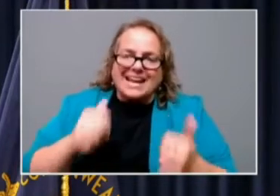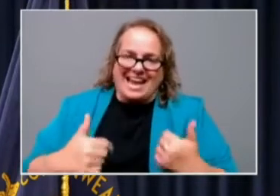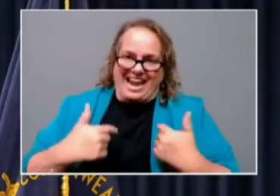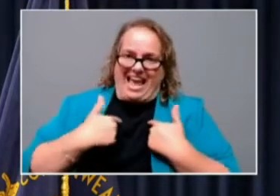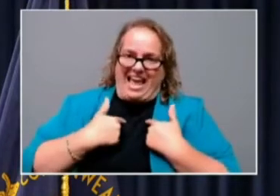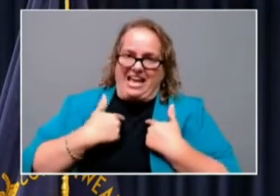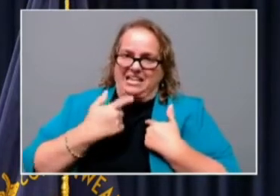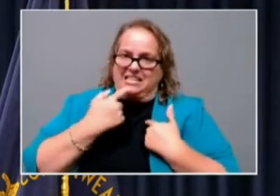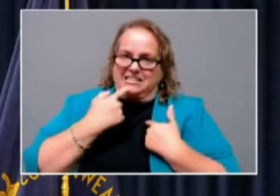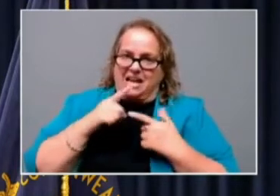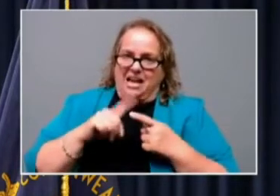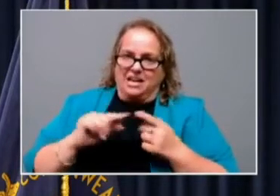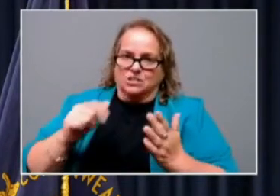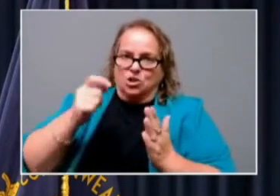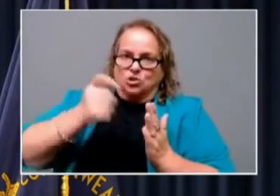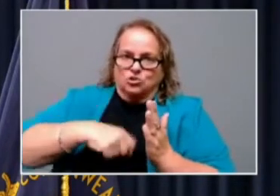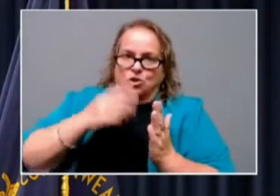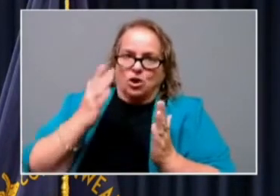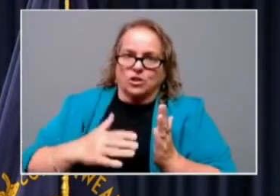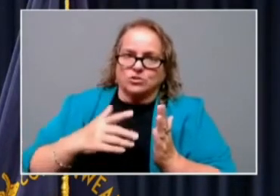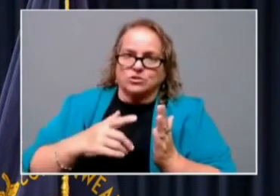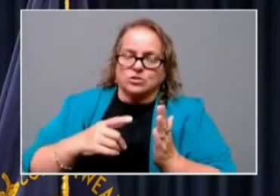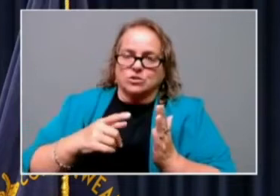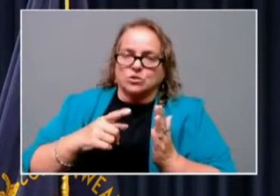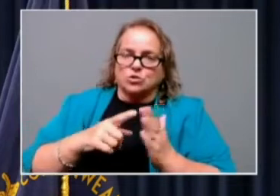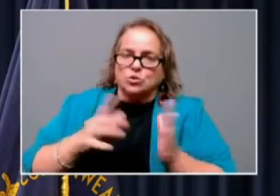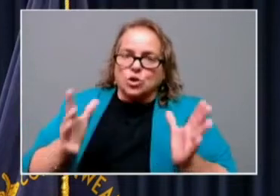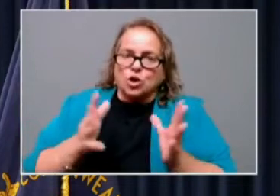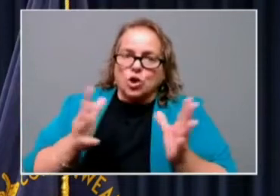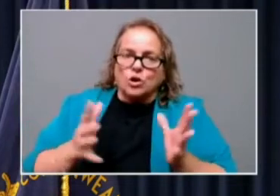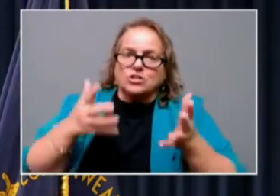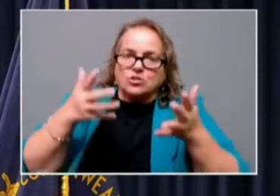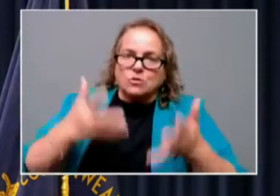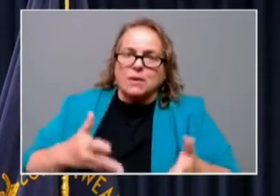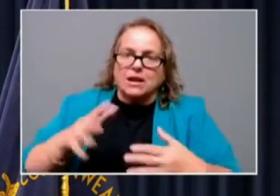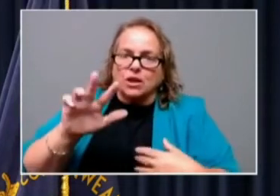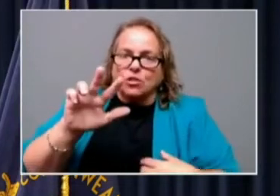encourage the remaining 31% of eligible Kentucky ins to get vaccinated?